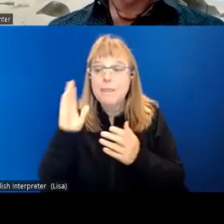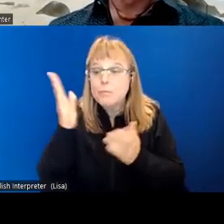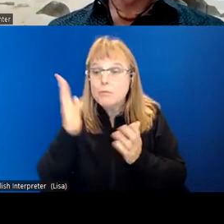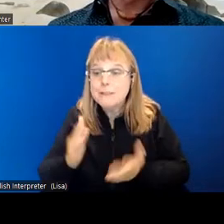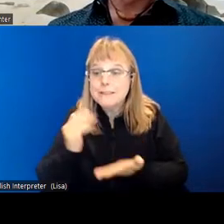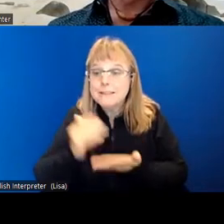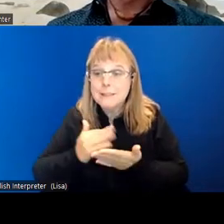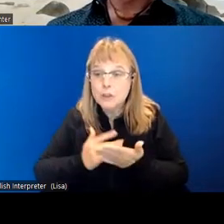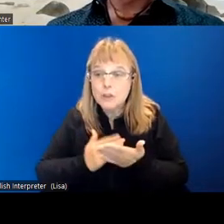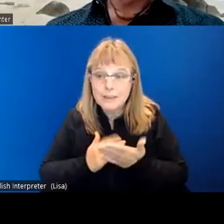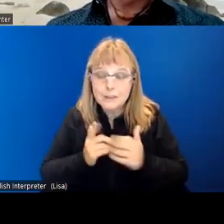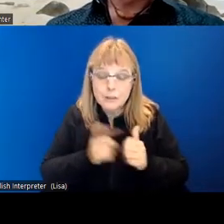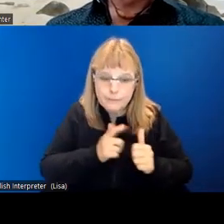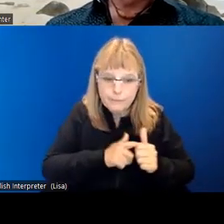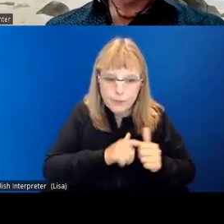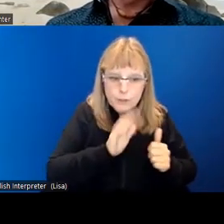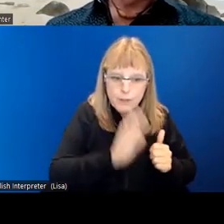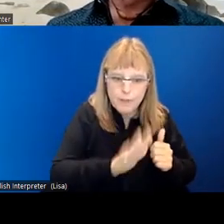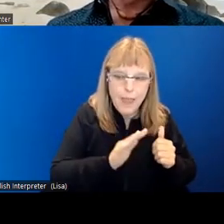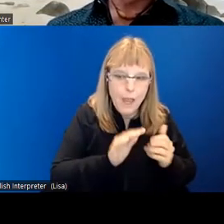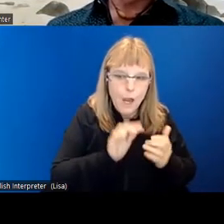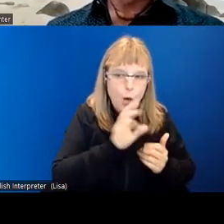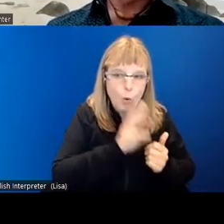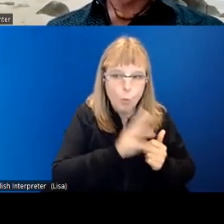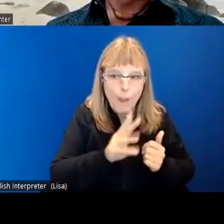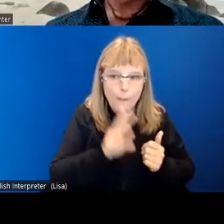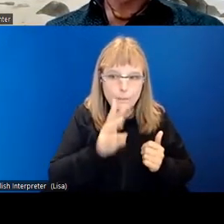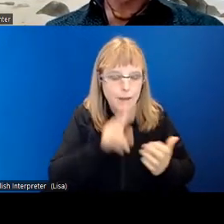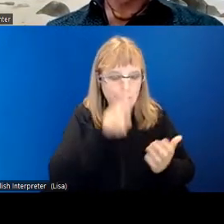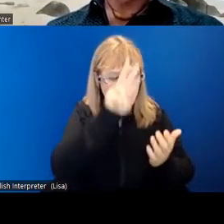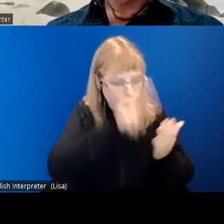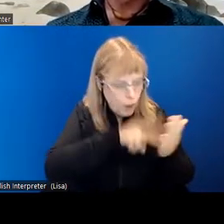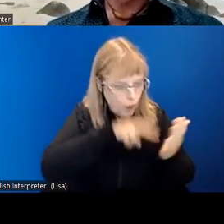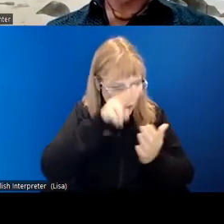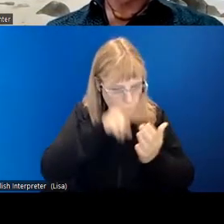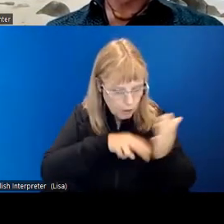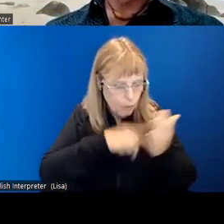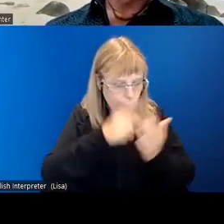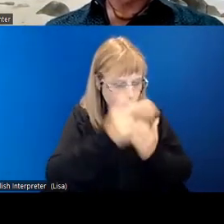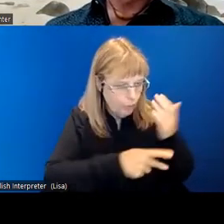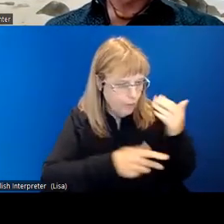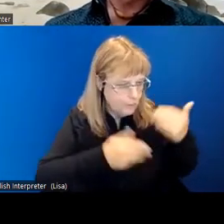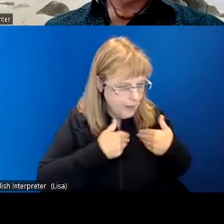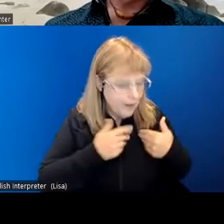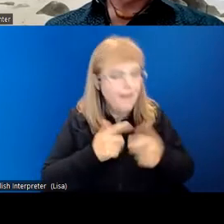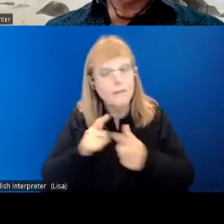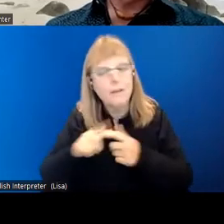go to the website, look at what work they present, what programs they have, what excites you, what might align with what you do.